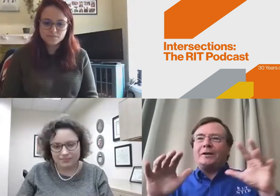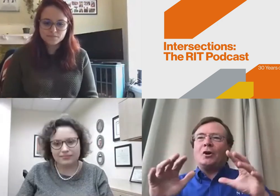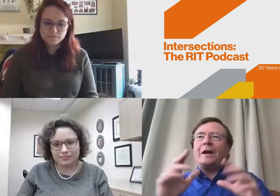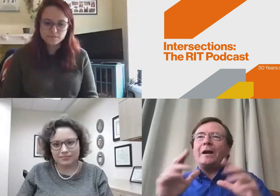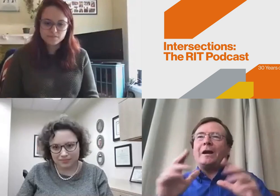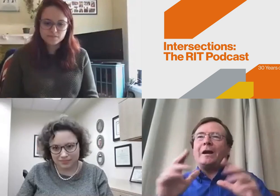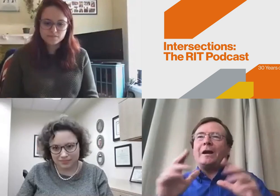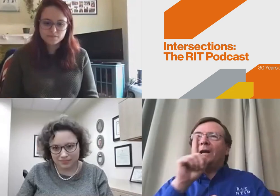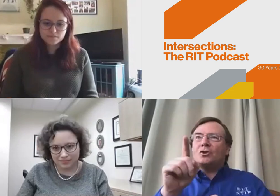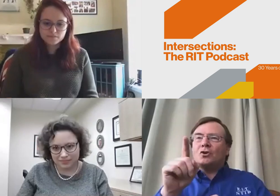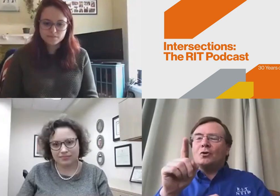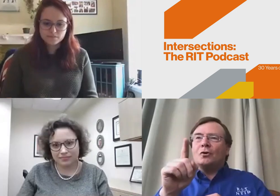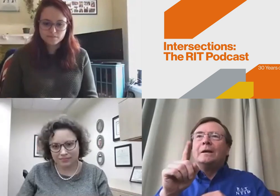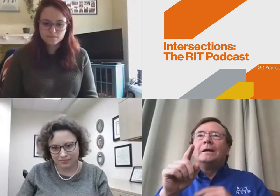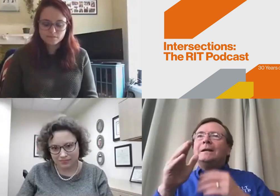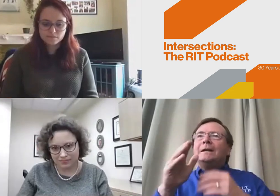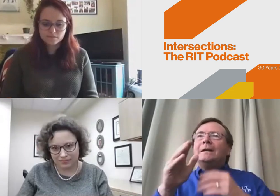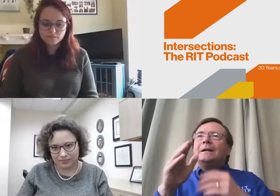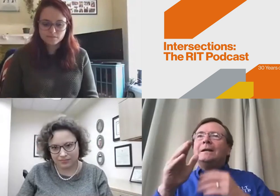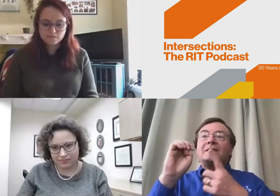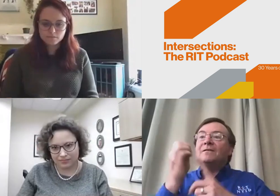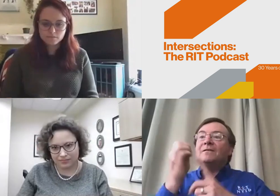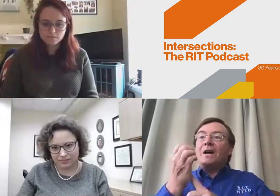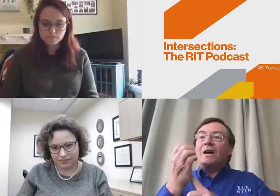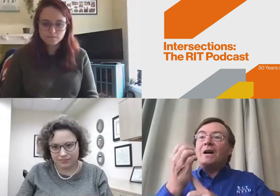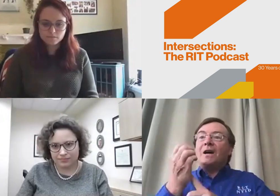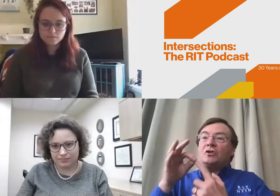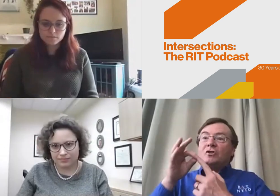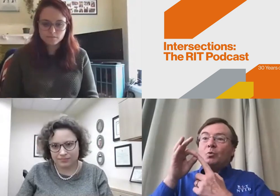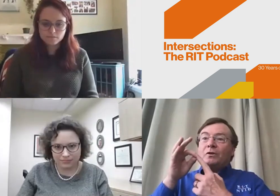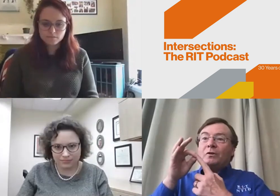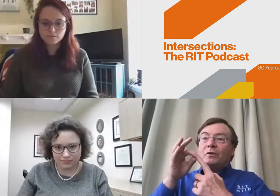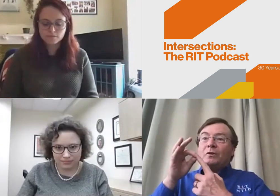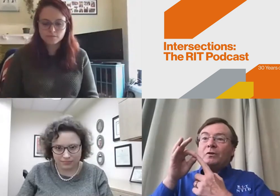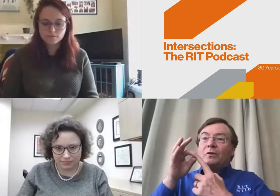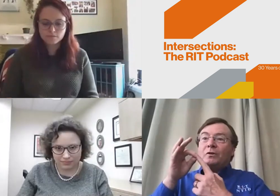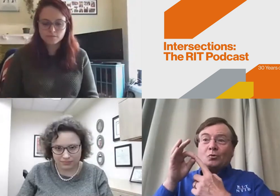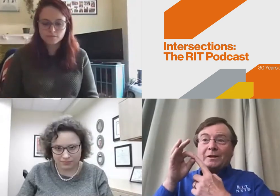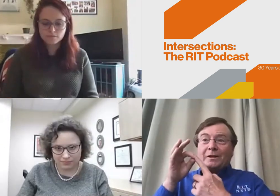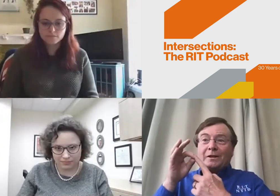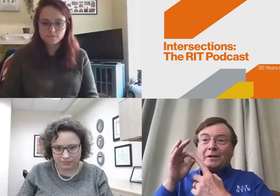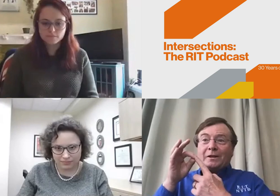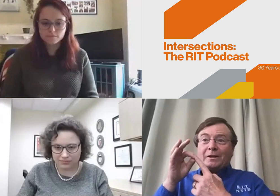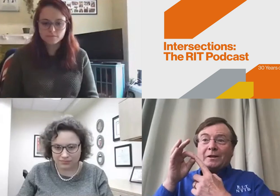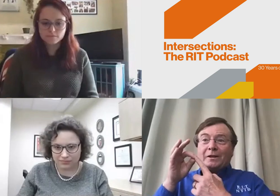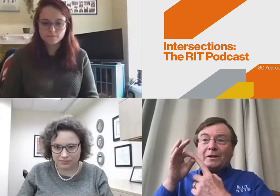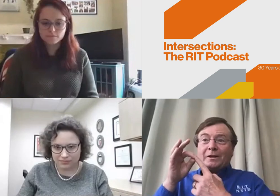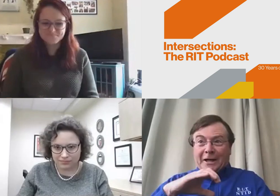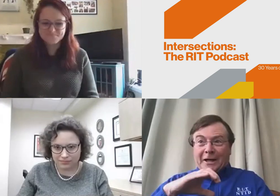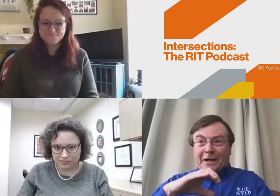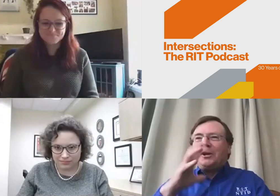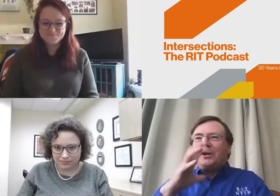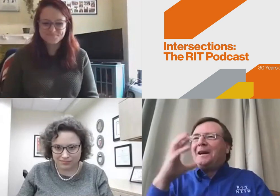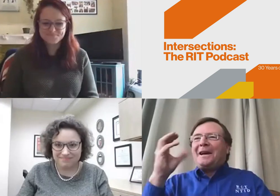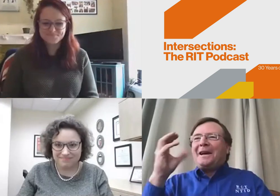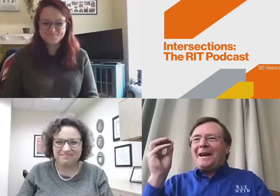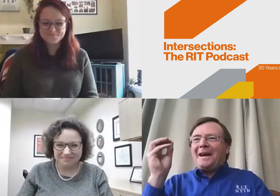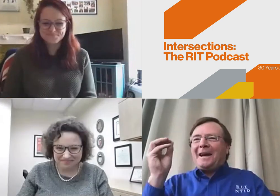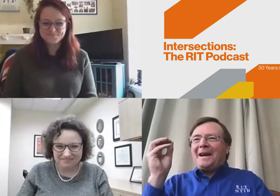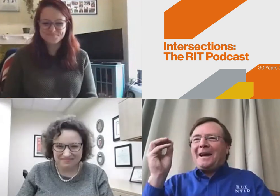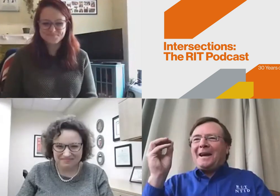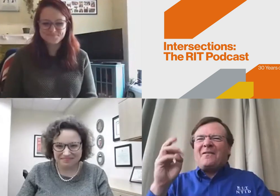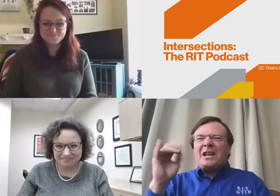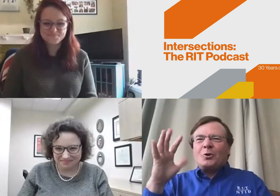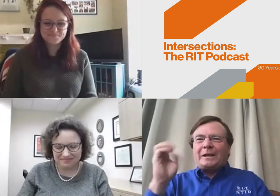How do we make sure even in this environment, which is unique and strange and kind of eerie,